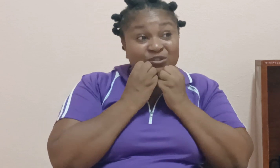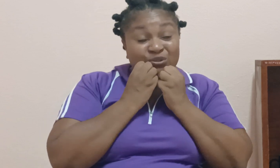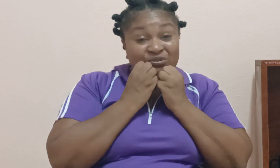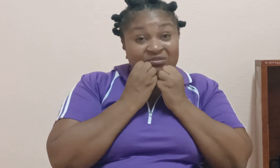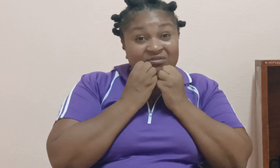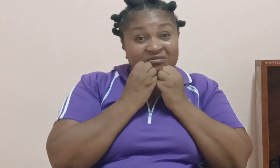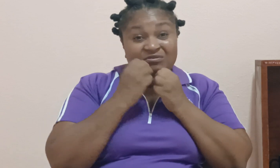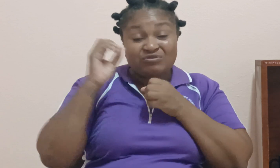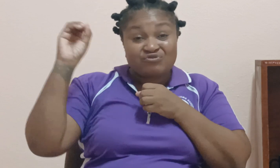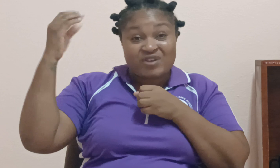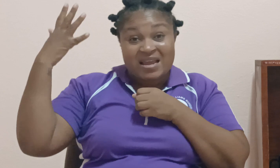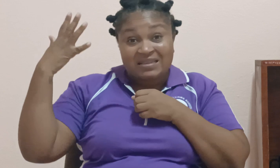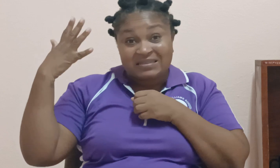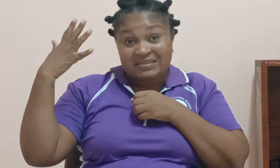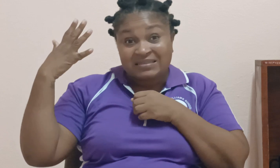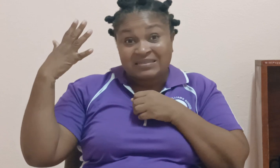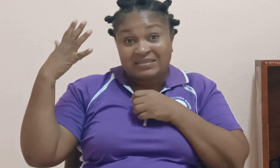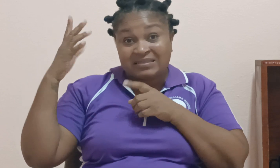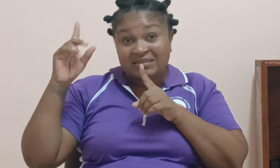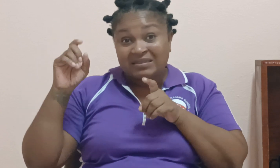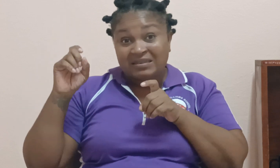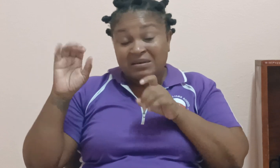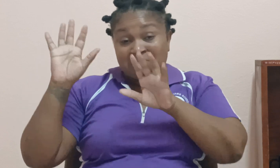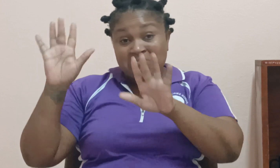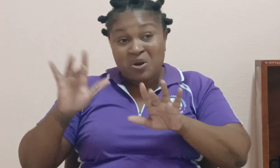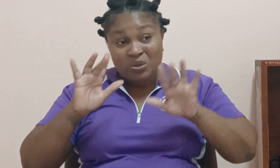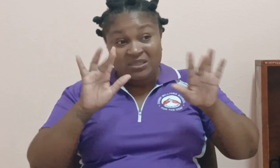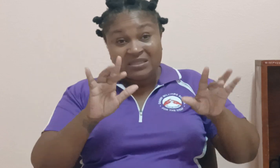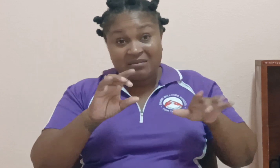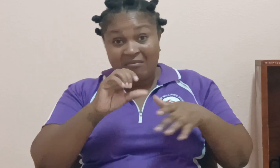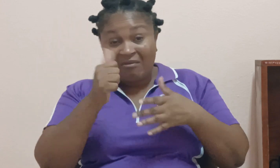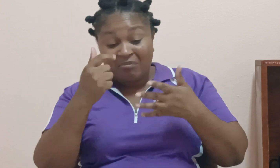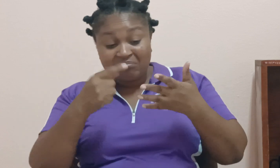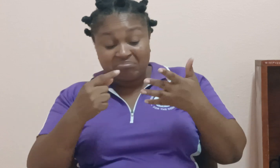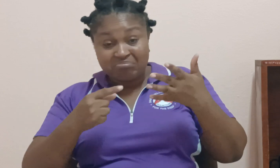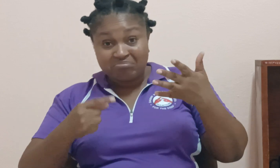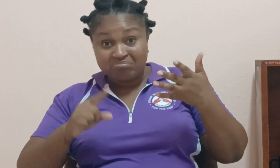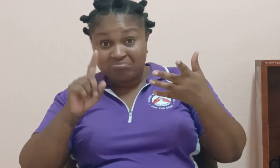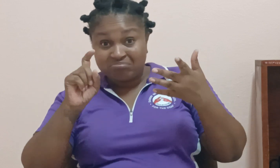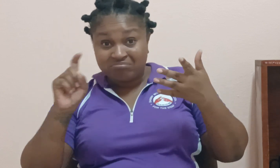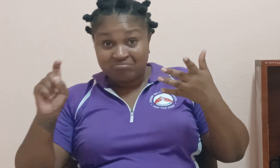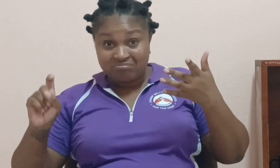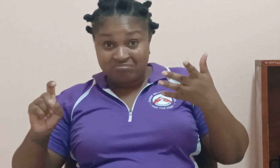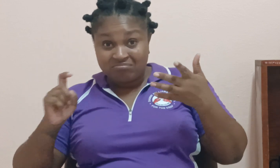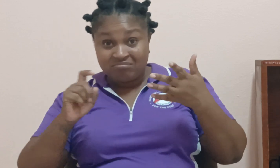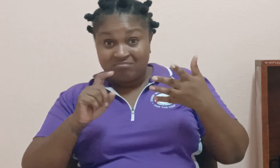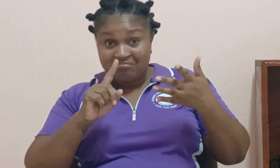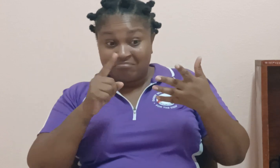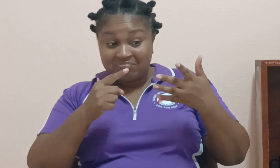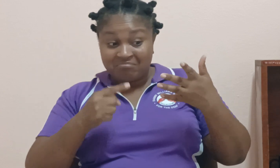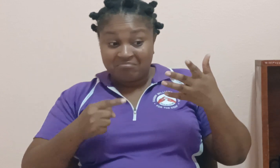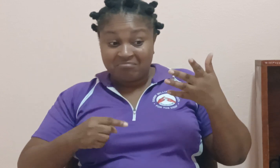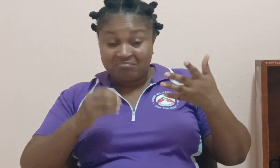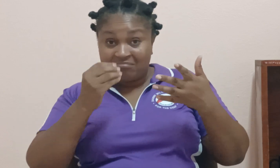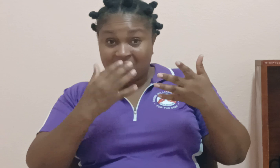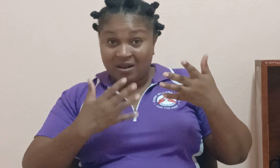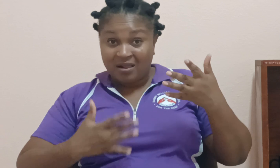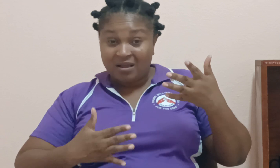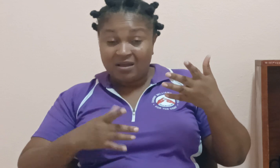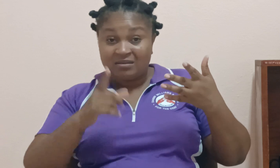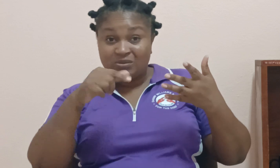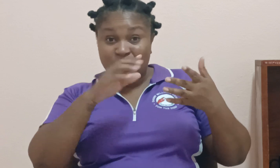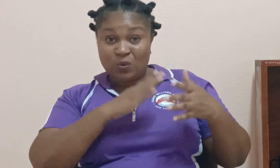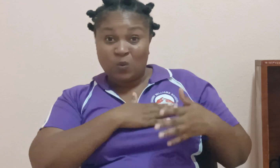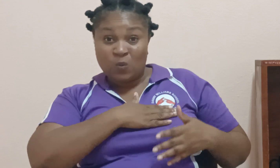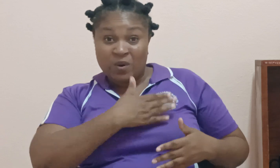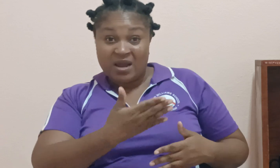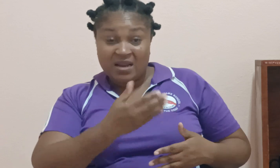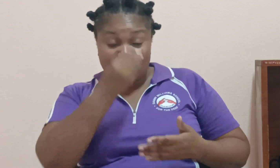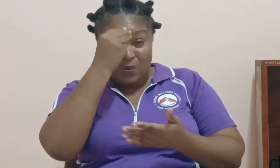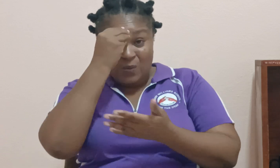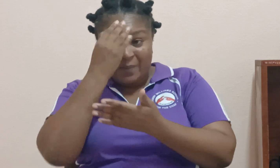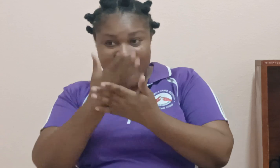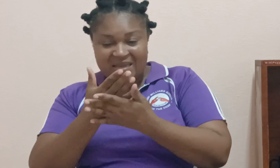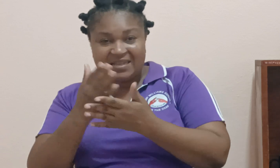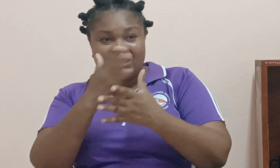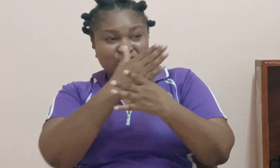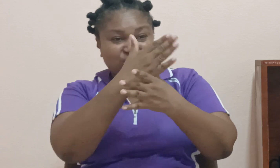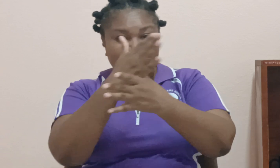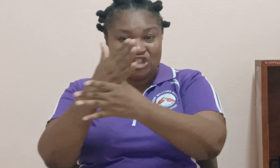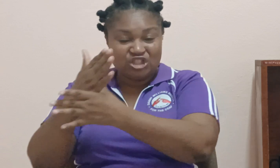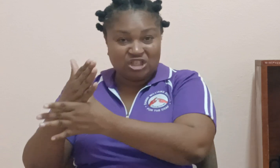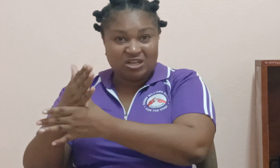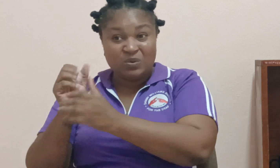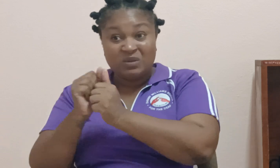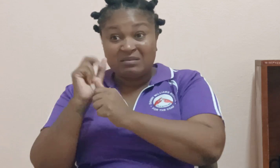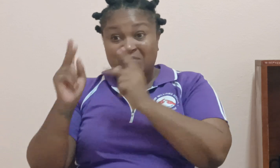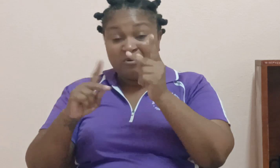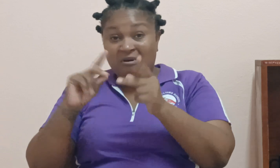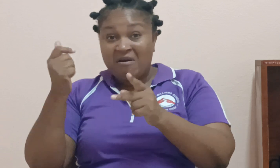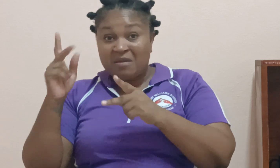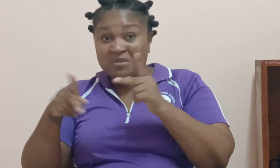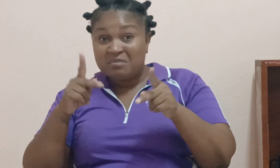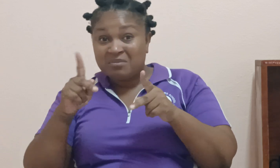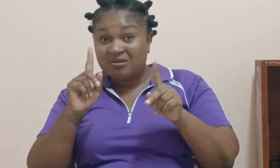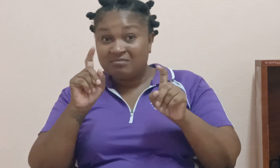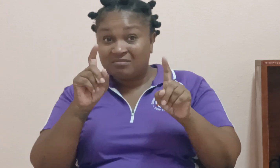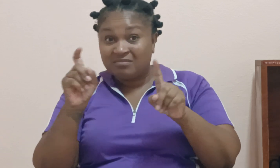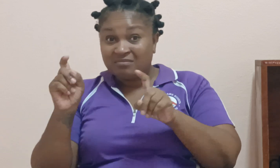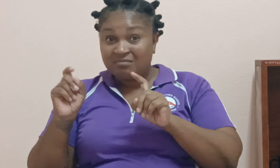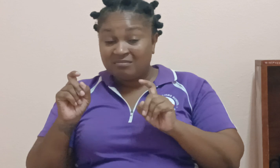grace, mercy among others? Are we willing and obedient in sharing the word to the lost? Are we